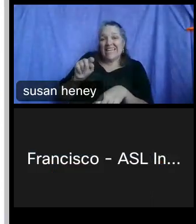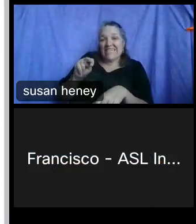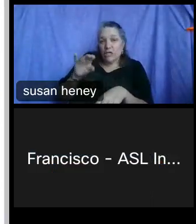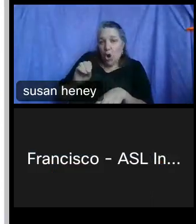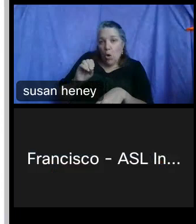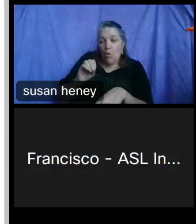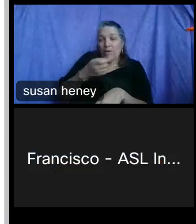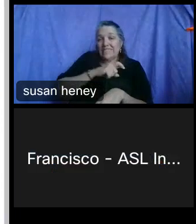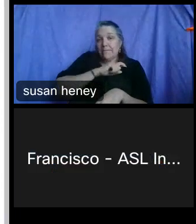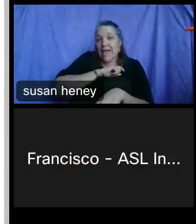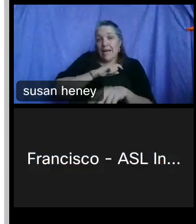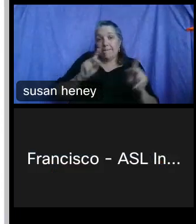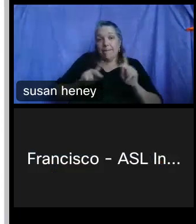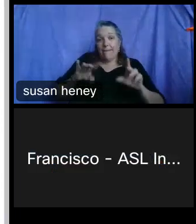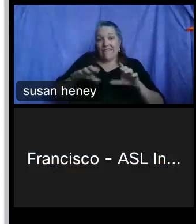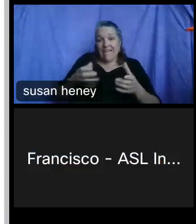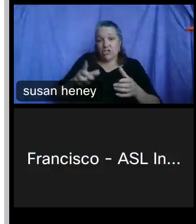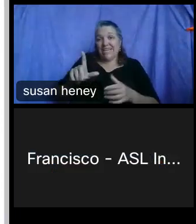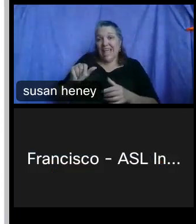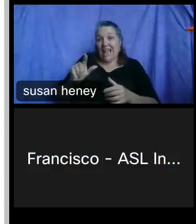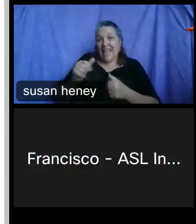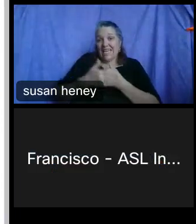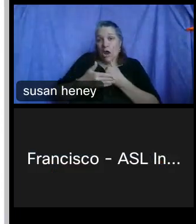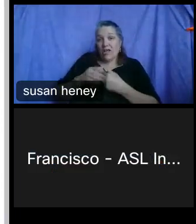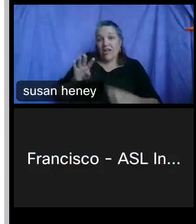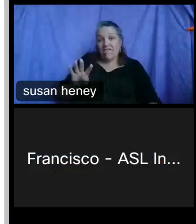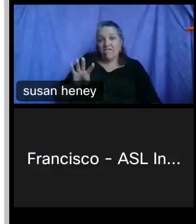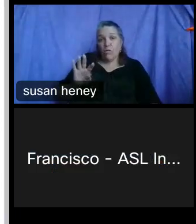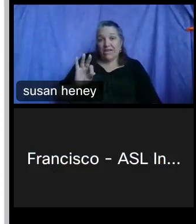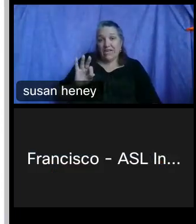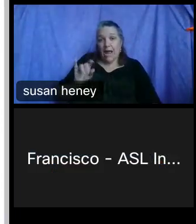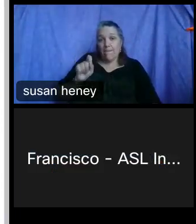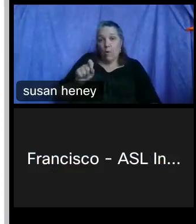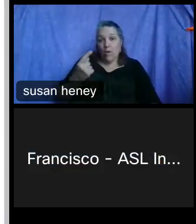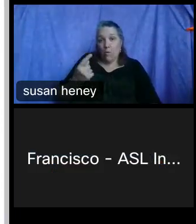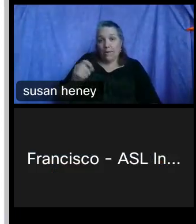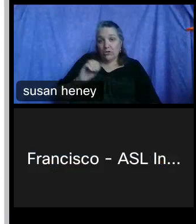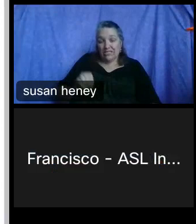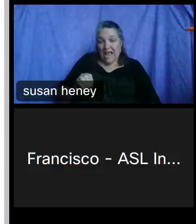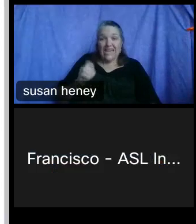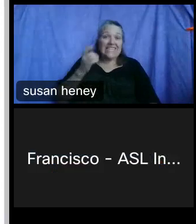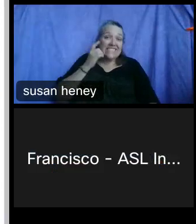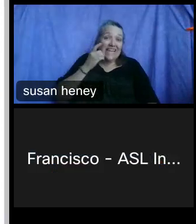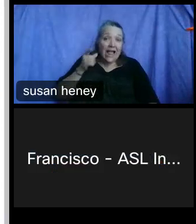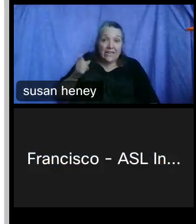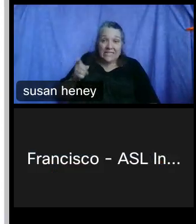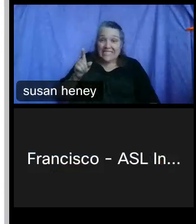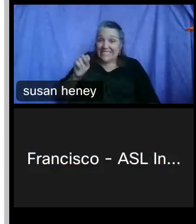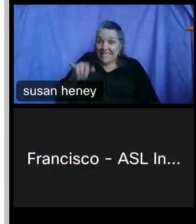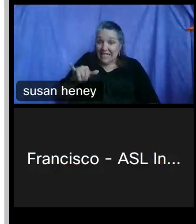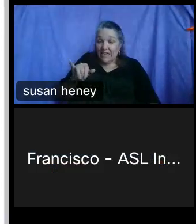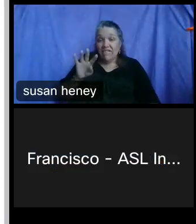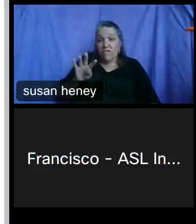in Los Angeles County, which is 49.1%, in Dallas city, 42 point 42%, so on and so forth, but let's